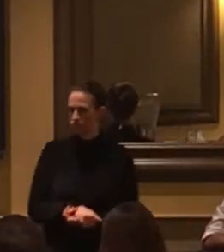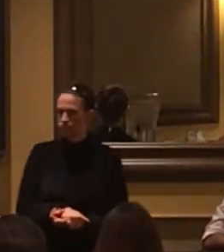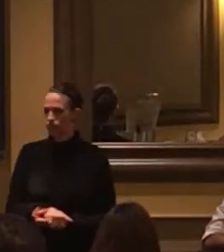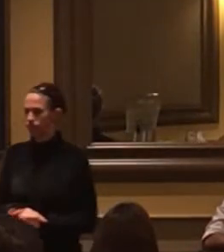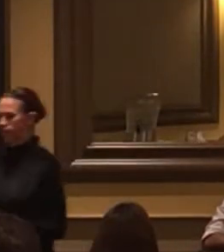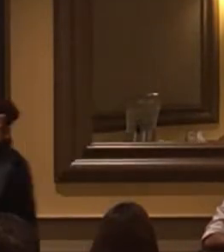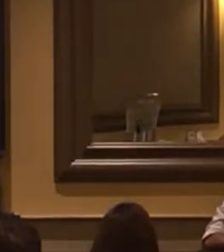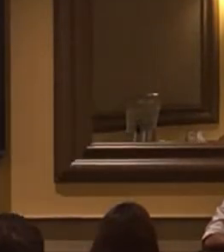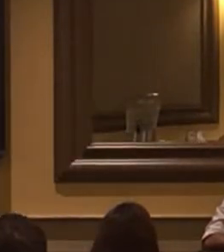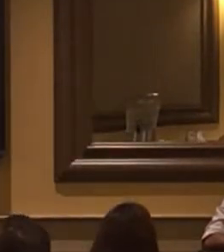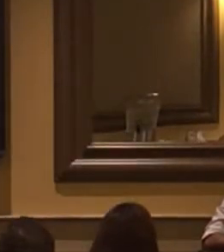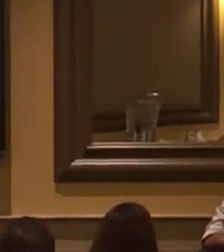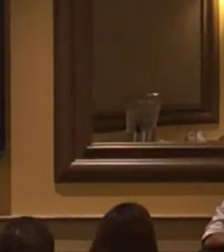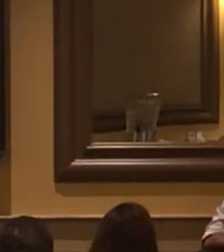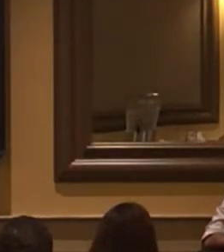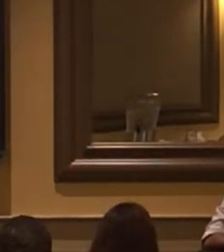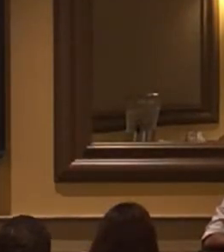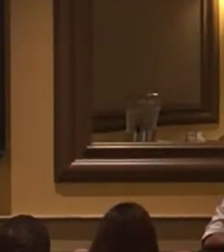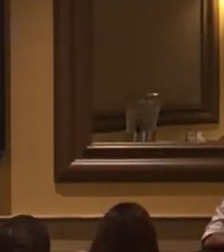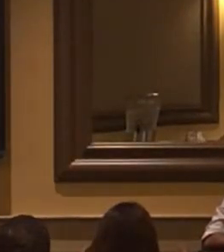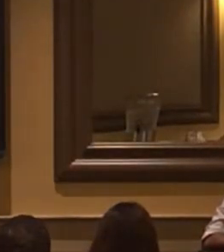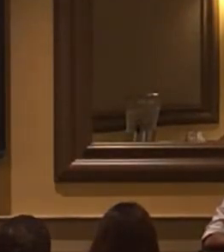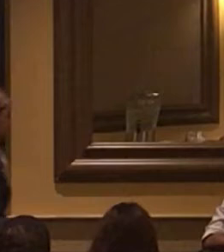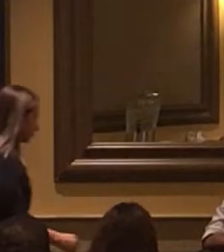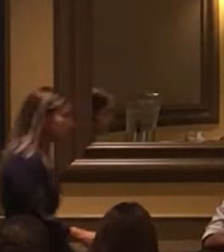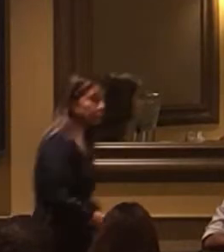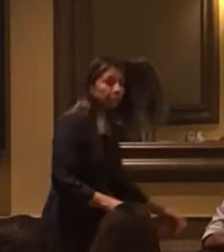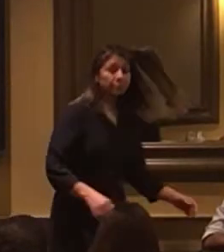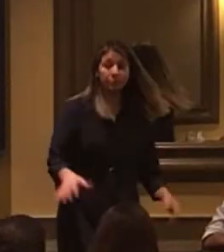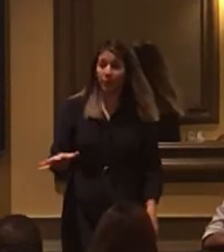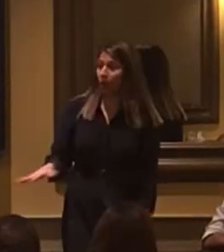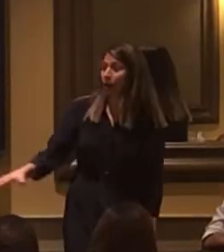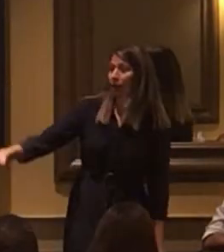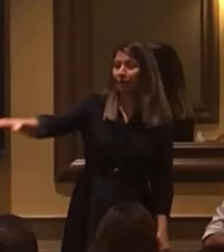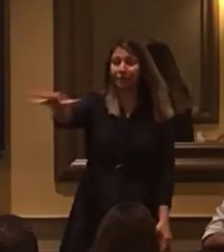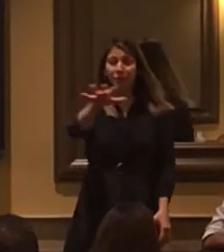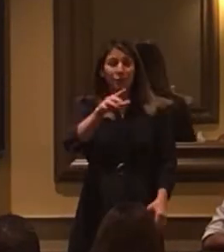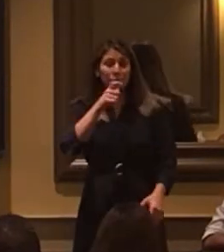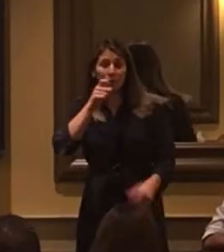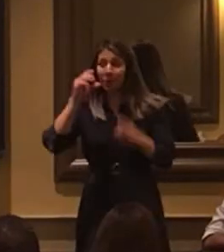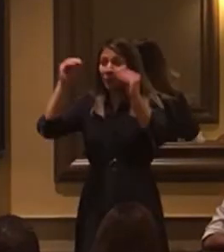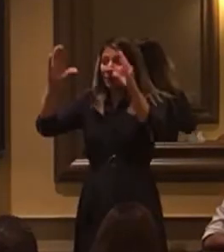You have a room full of teachers who wanna learn how to do better. What is one thing all the teachers